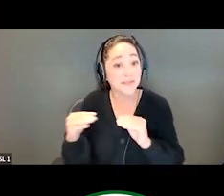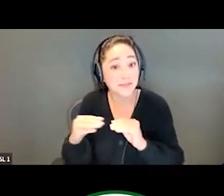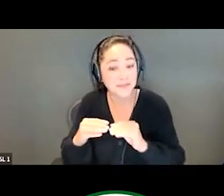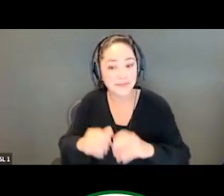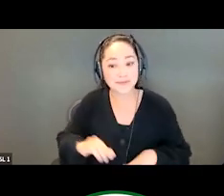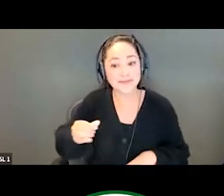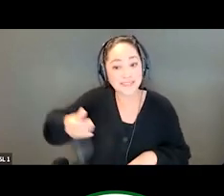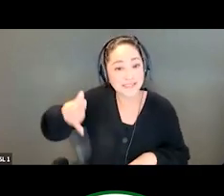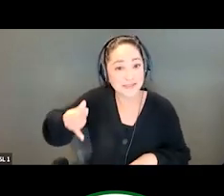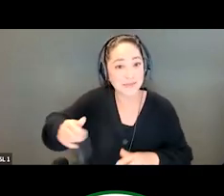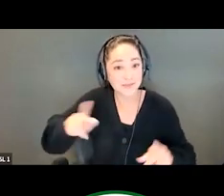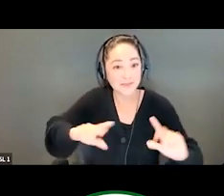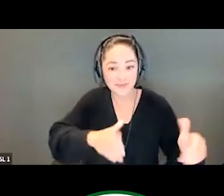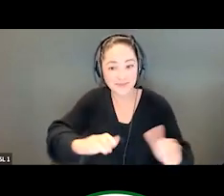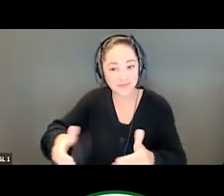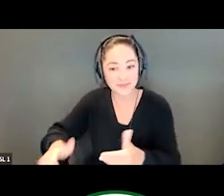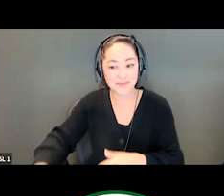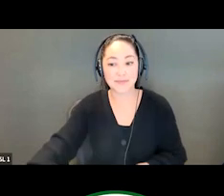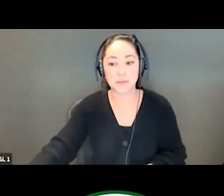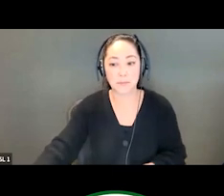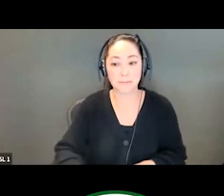and Inuit peoples.